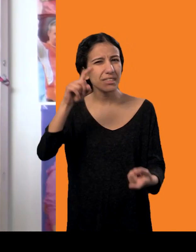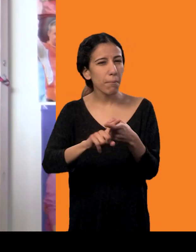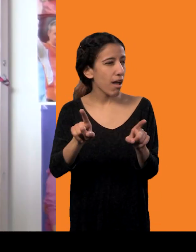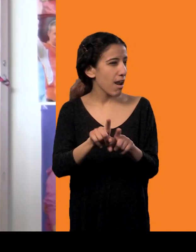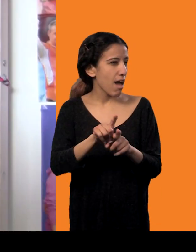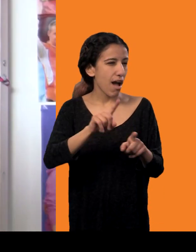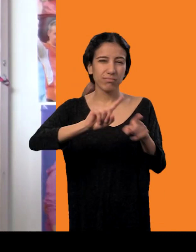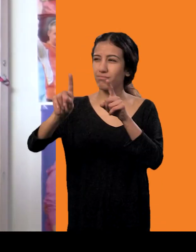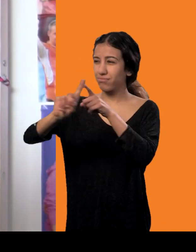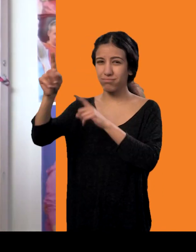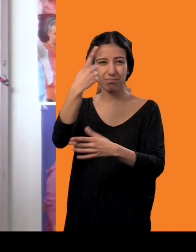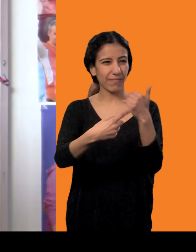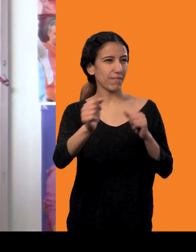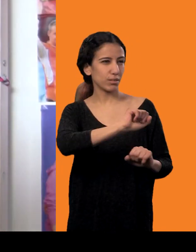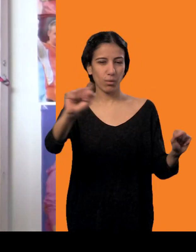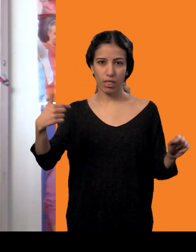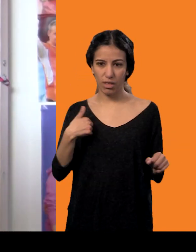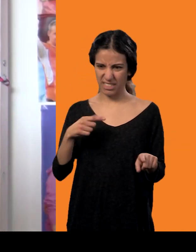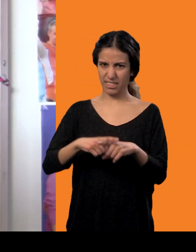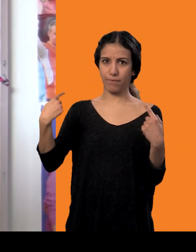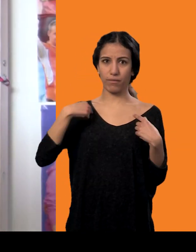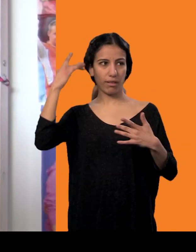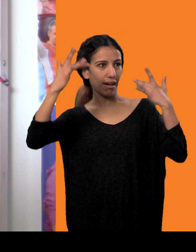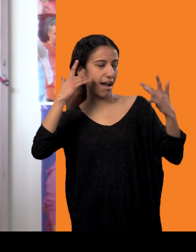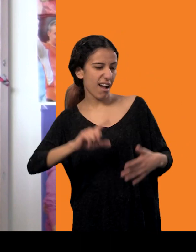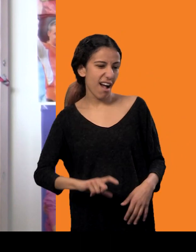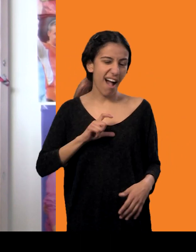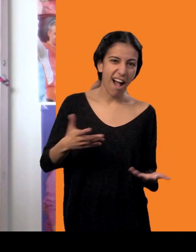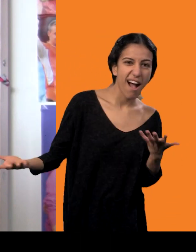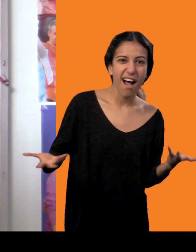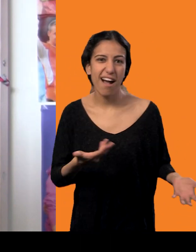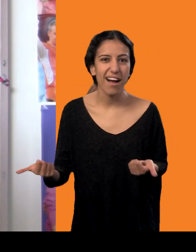Lucy: But I think it depends on the kind of individual you are cause I'm quite a loud,